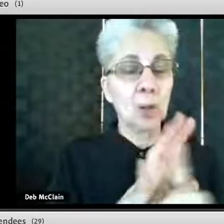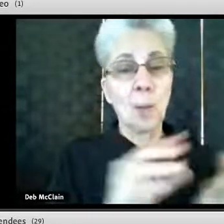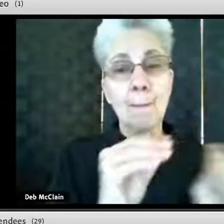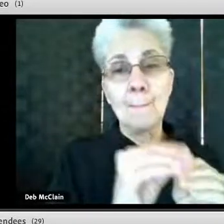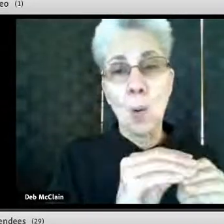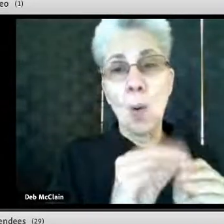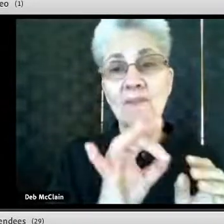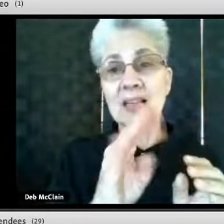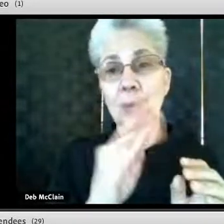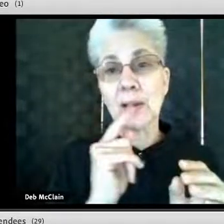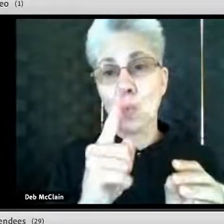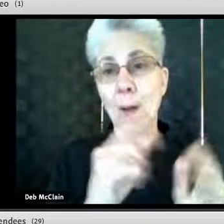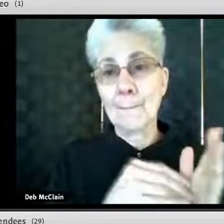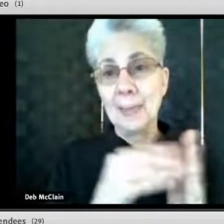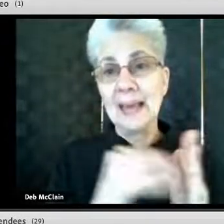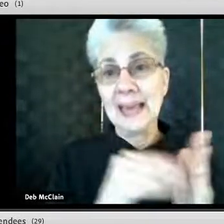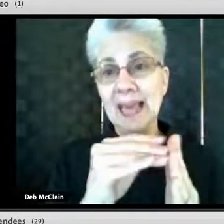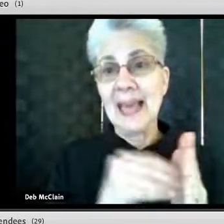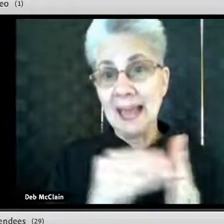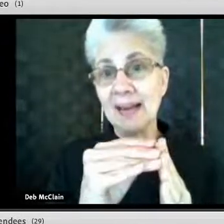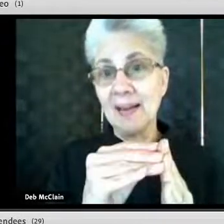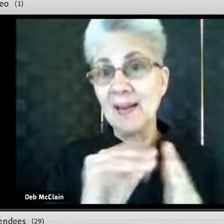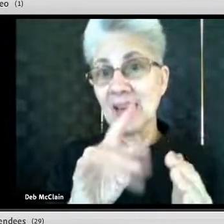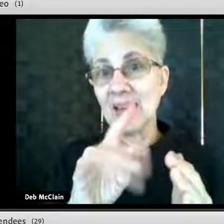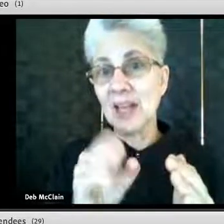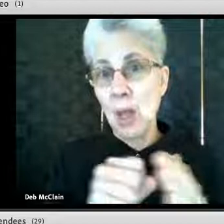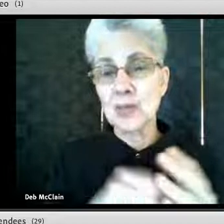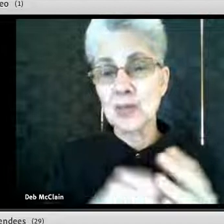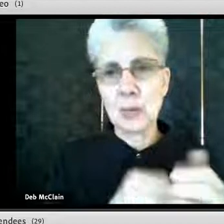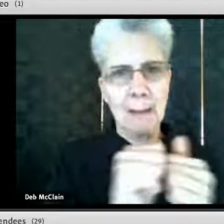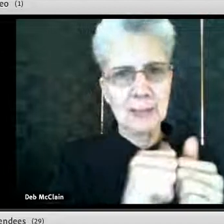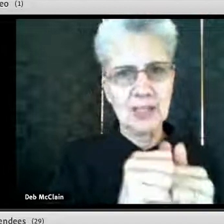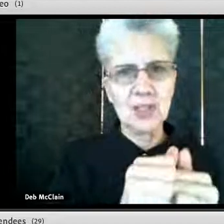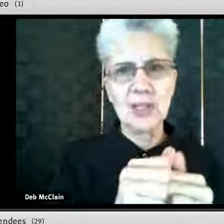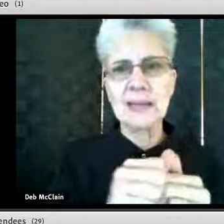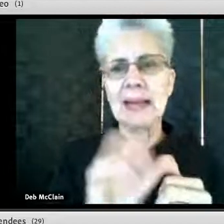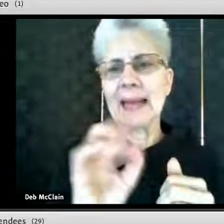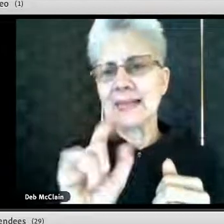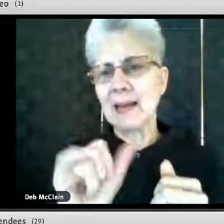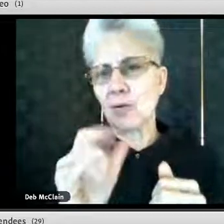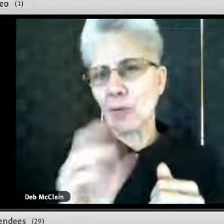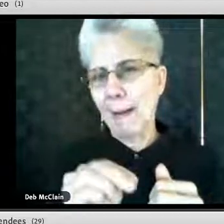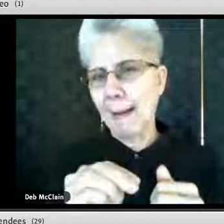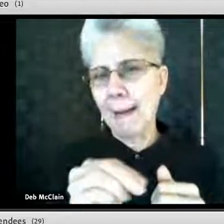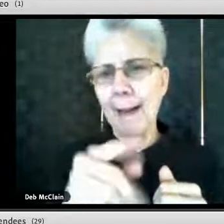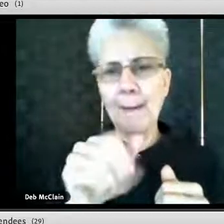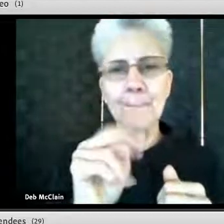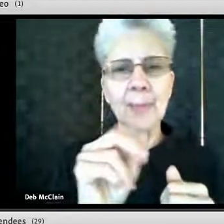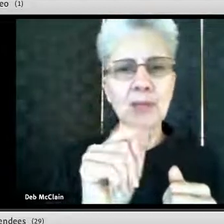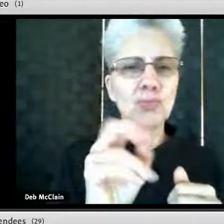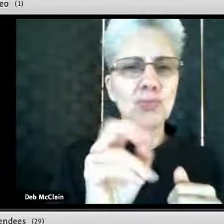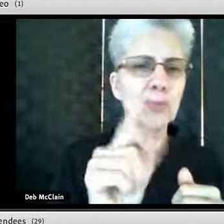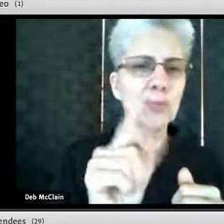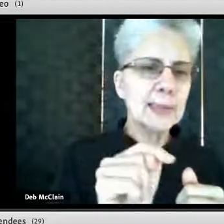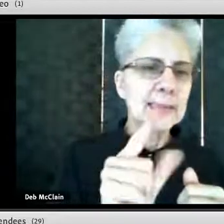It's got a billion videos though, so it's a lot of competition. Then, you have Instagram and Pinterest and LinkedIn, and then a little bit lower, Snapchat,